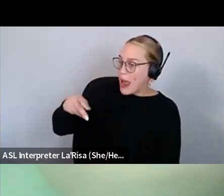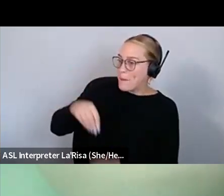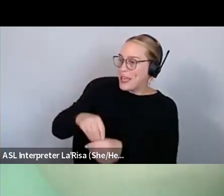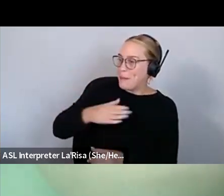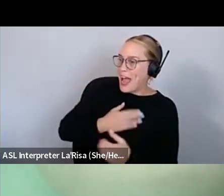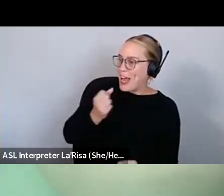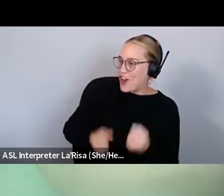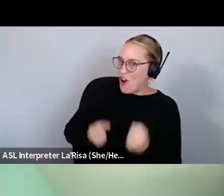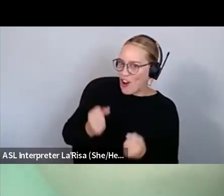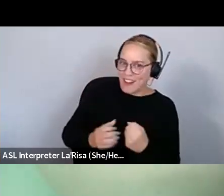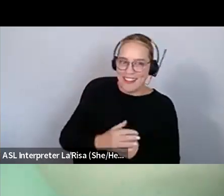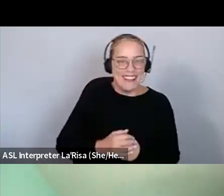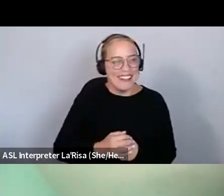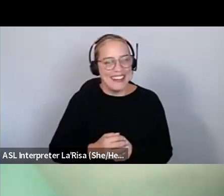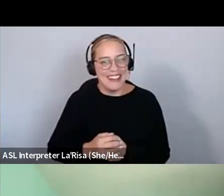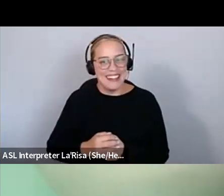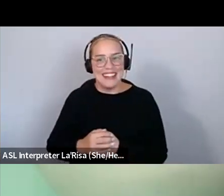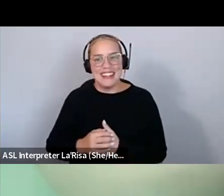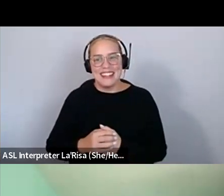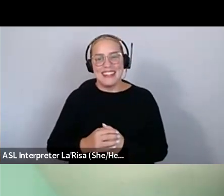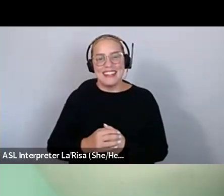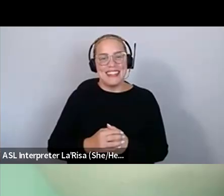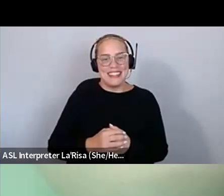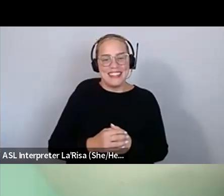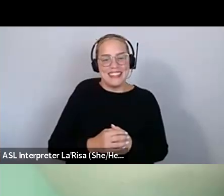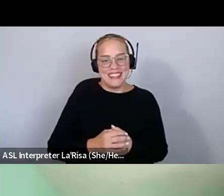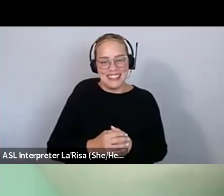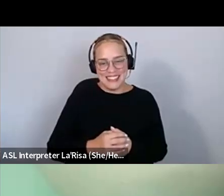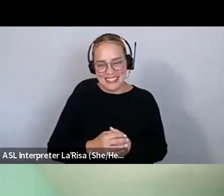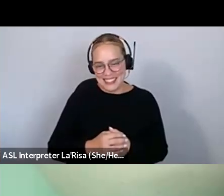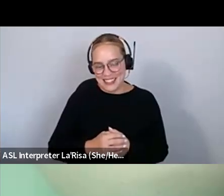Halloween theme once preferred.